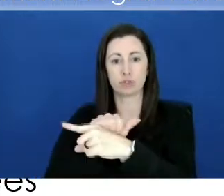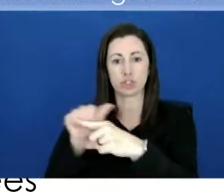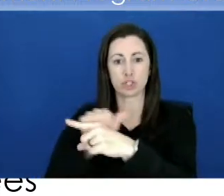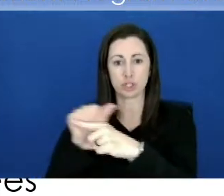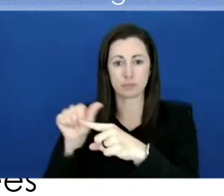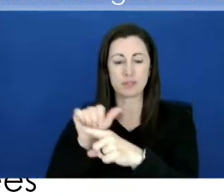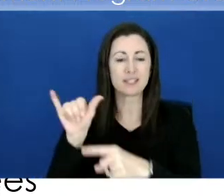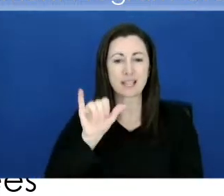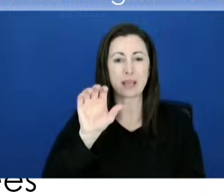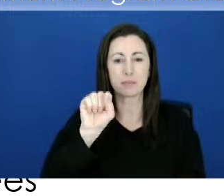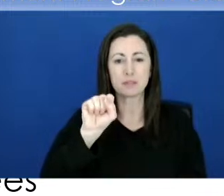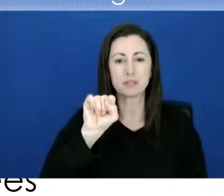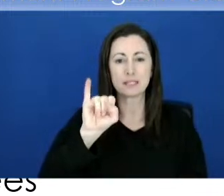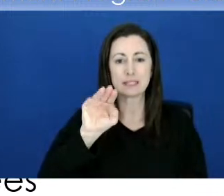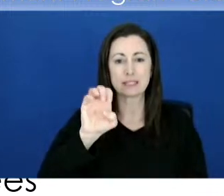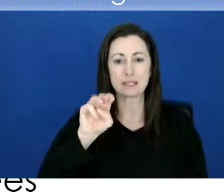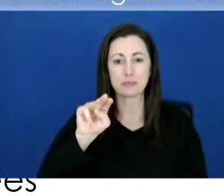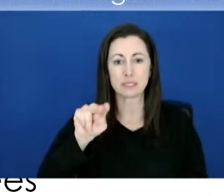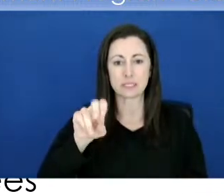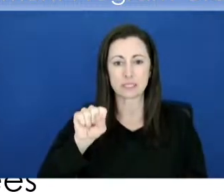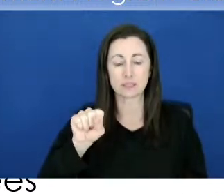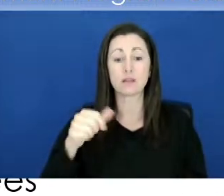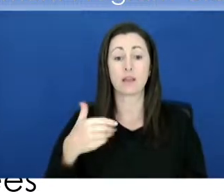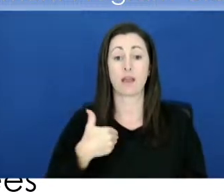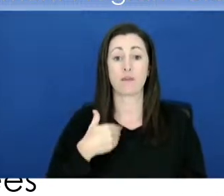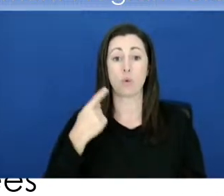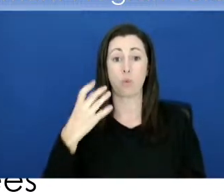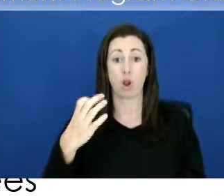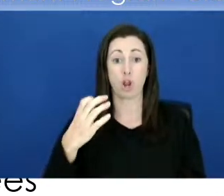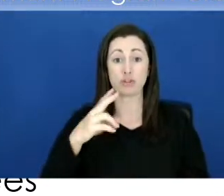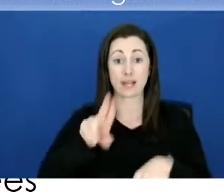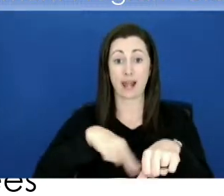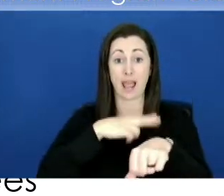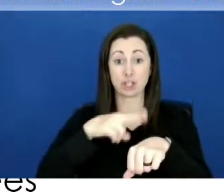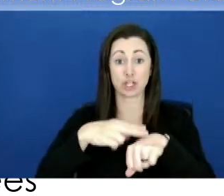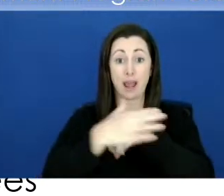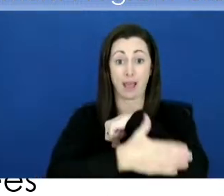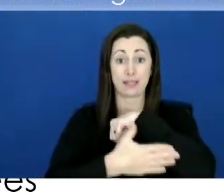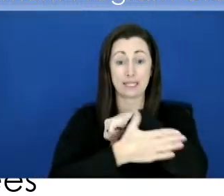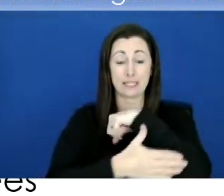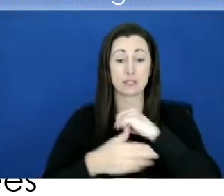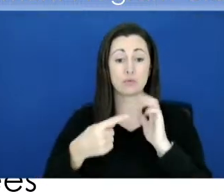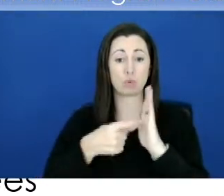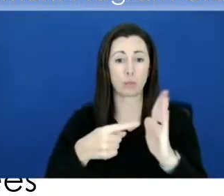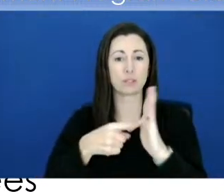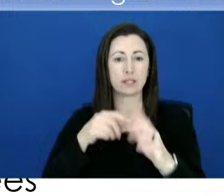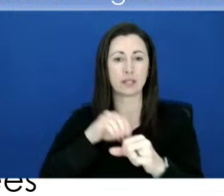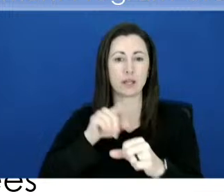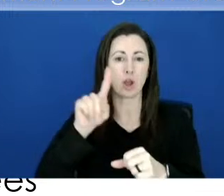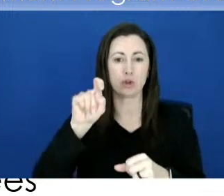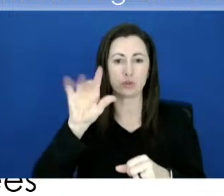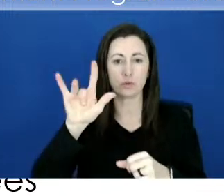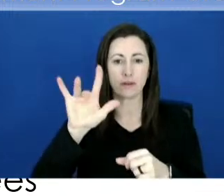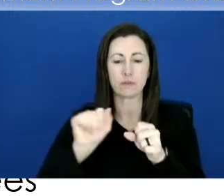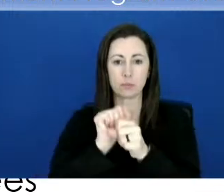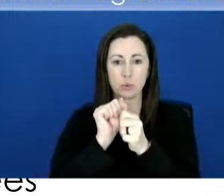SIMILAR TO SIEMENS. THEY COME FROM THAT BACKGROUND.